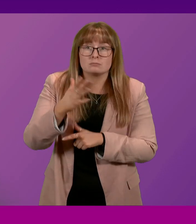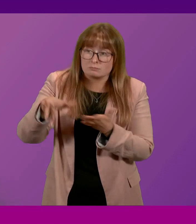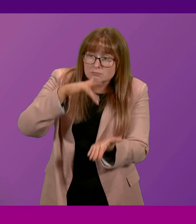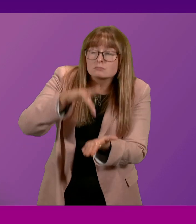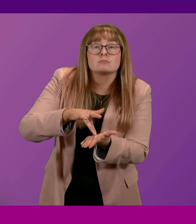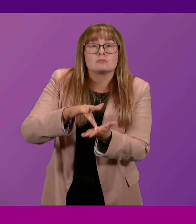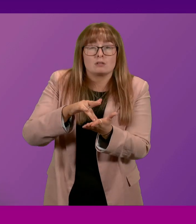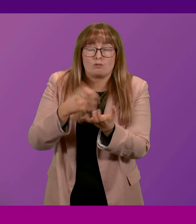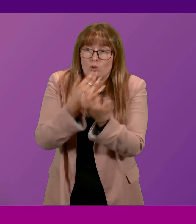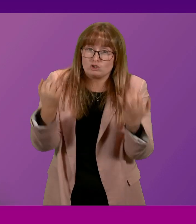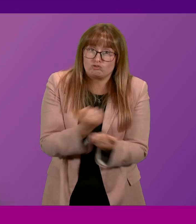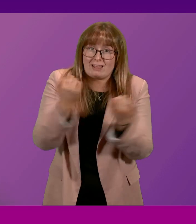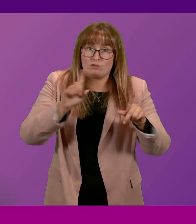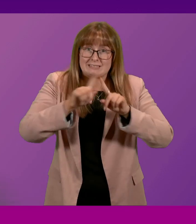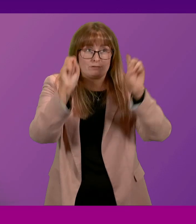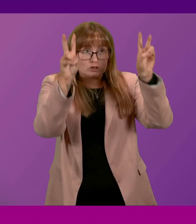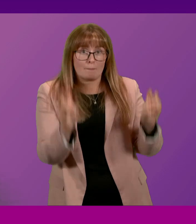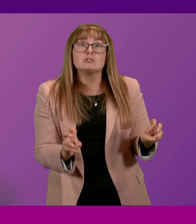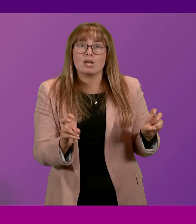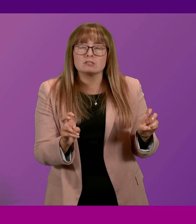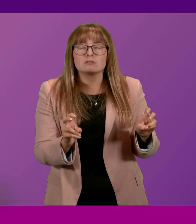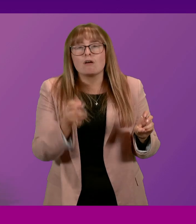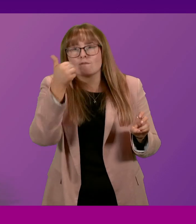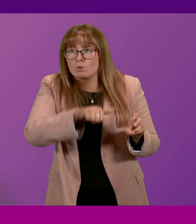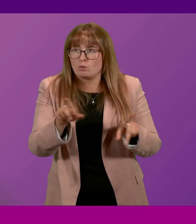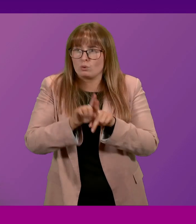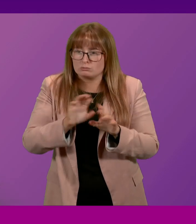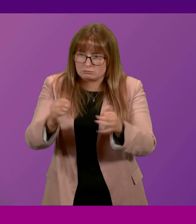in a variety of sectors, not least its contribution to life sciences research